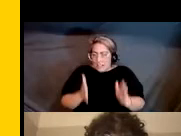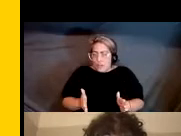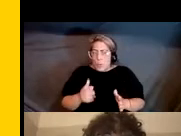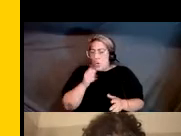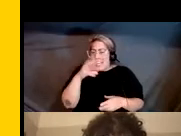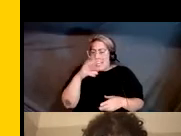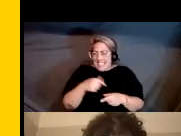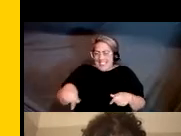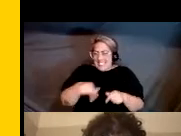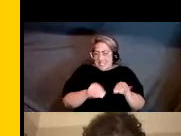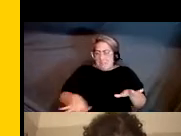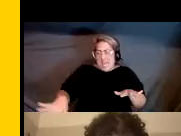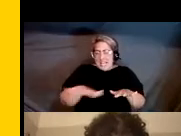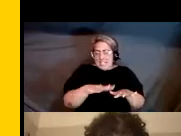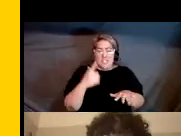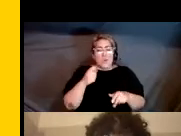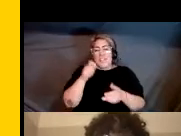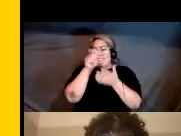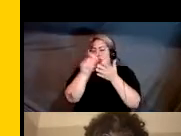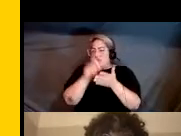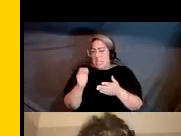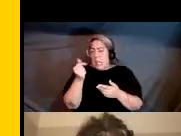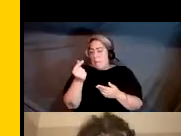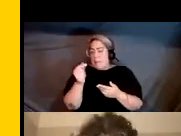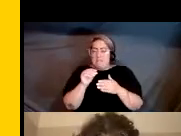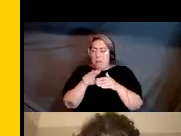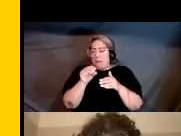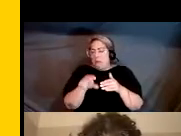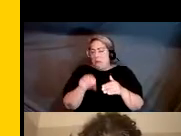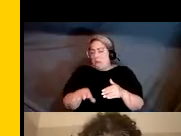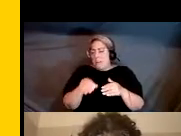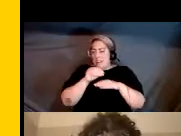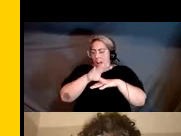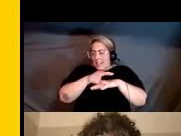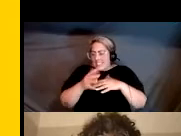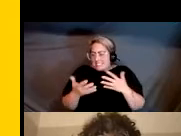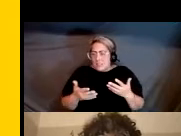these vague bits of guidance. And reinterpreting that guidance into